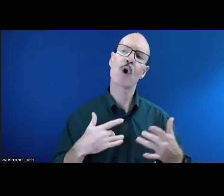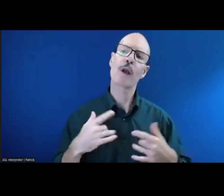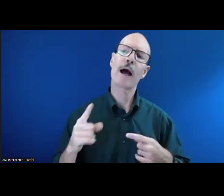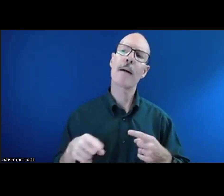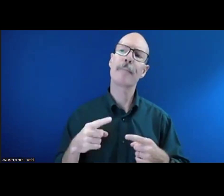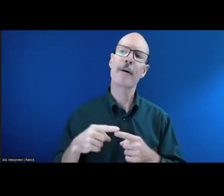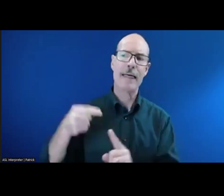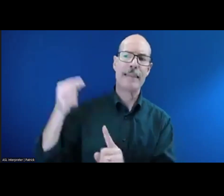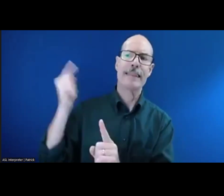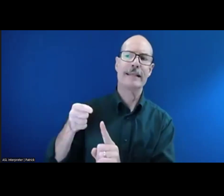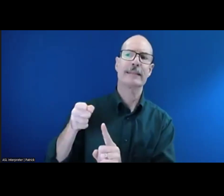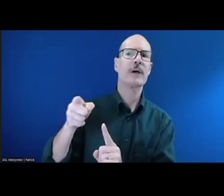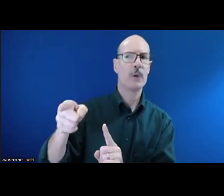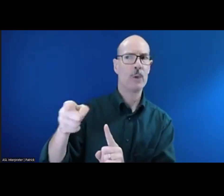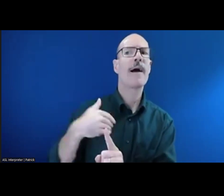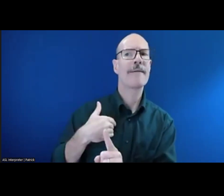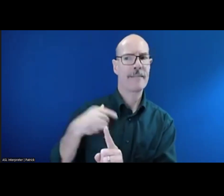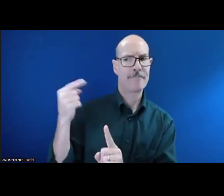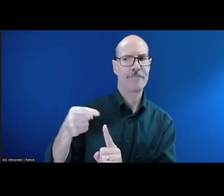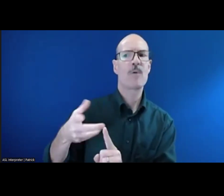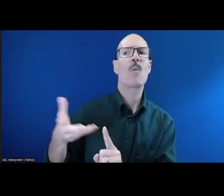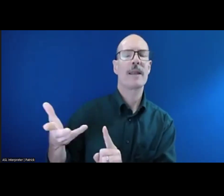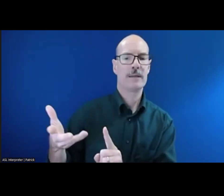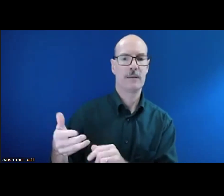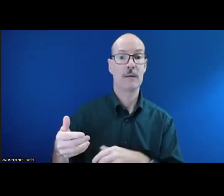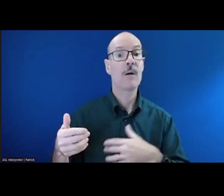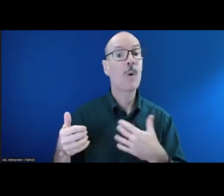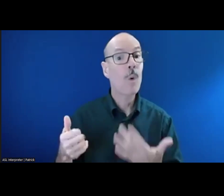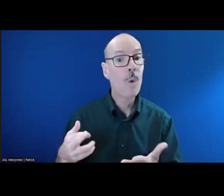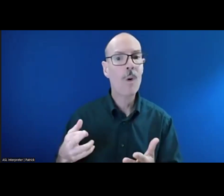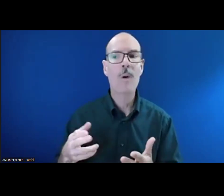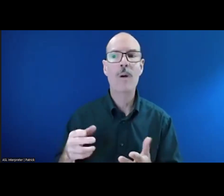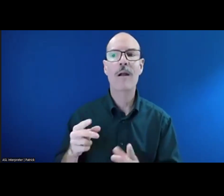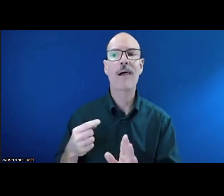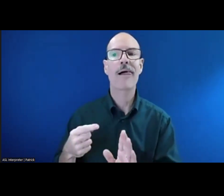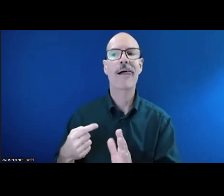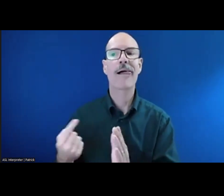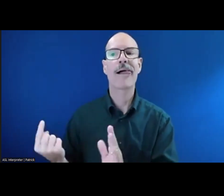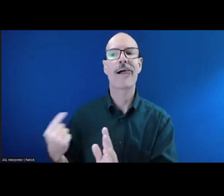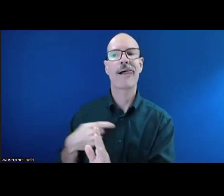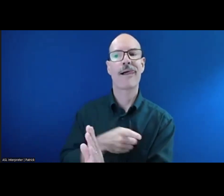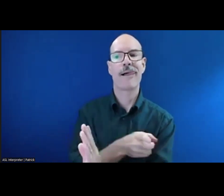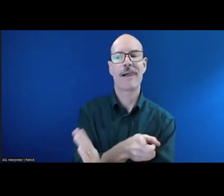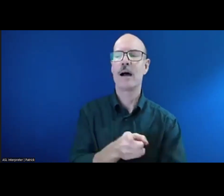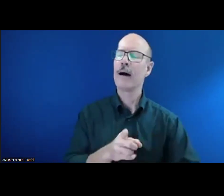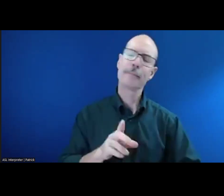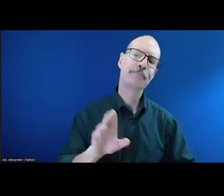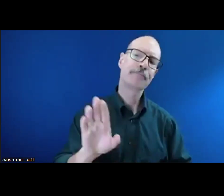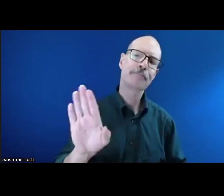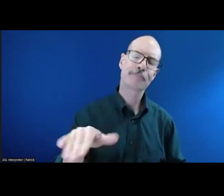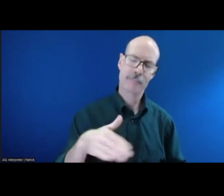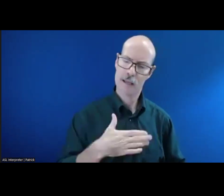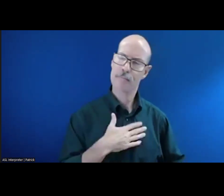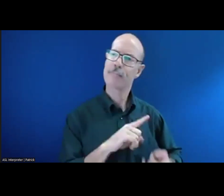Or do you do more indirectly, meaning that you say well, my friend, Sally's parents are now thinking about downsizing.